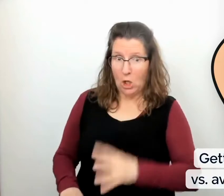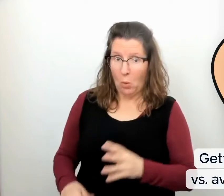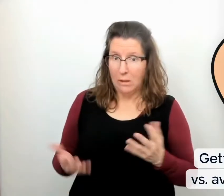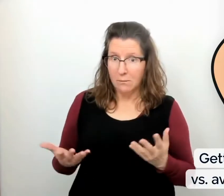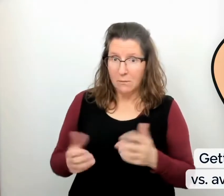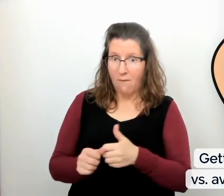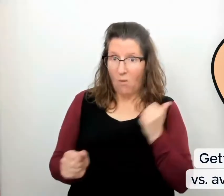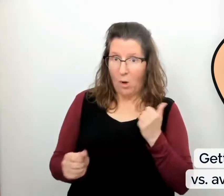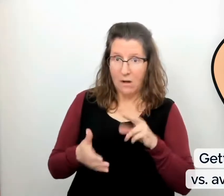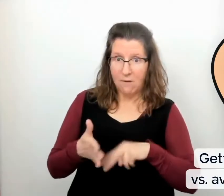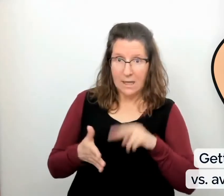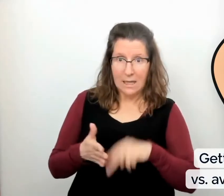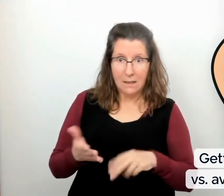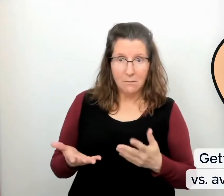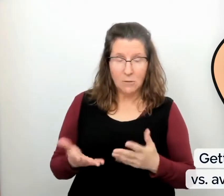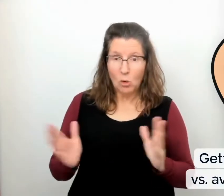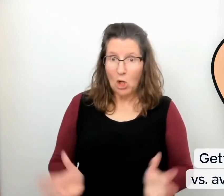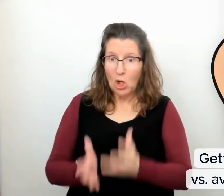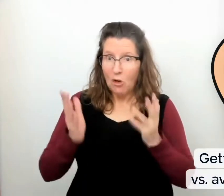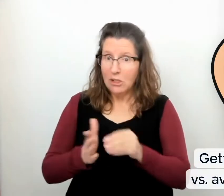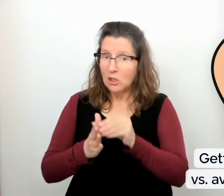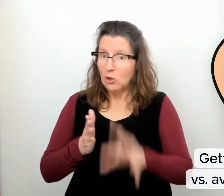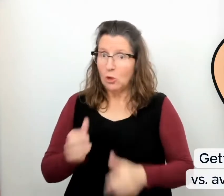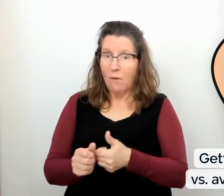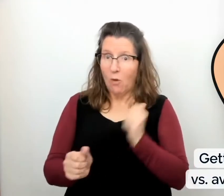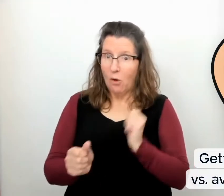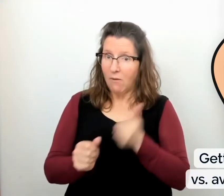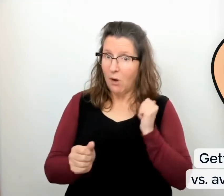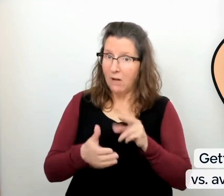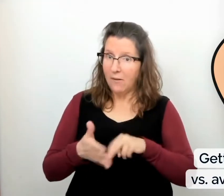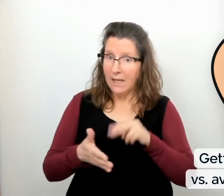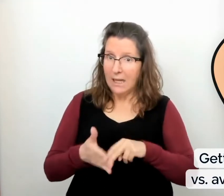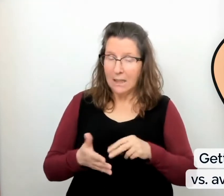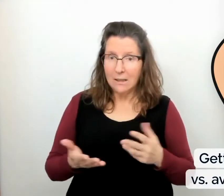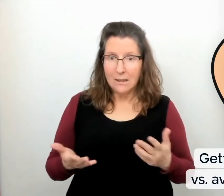in return they are not developing reading skills. Are reading tasks being avoided?